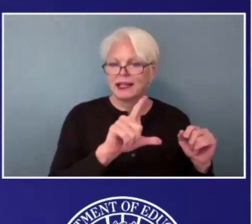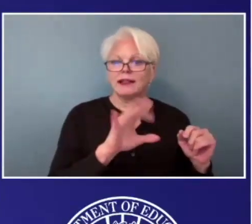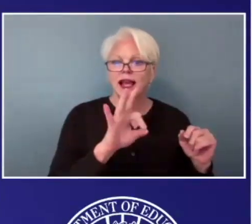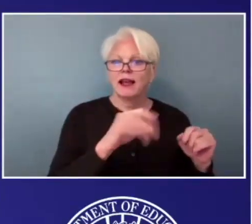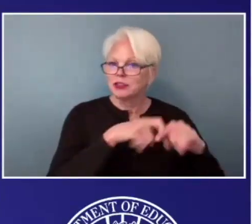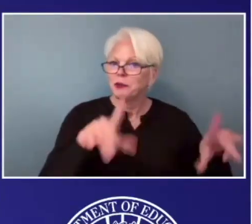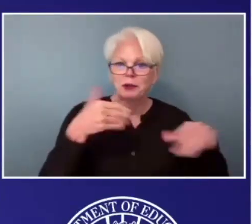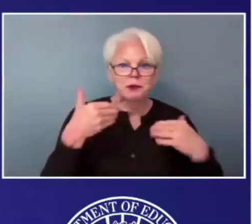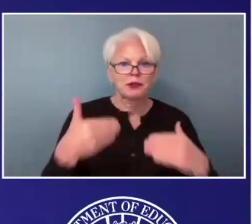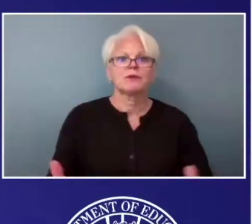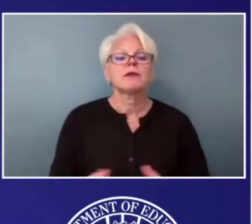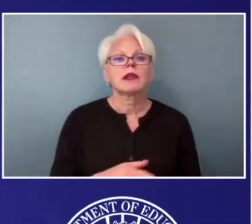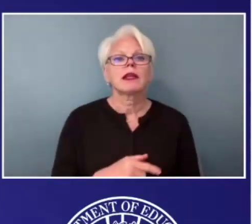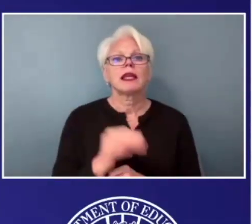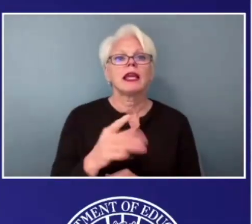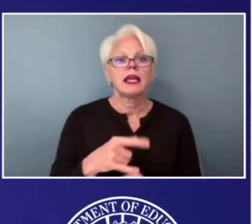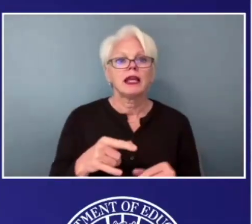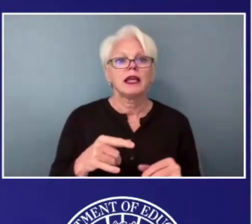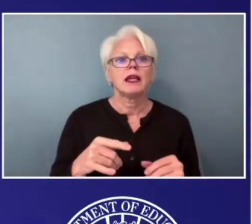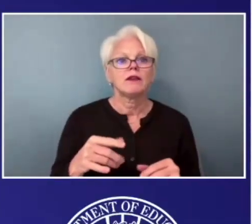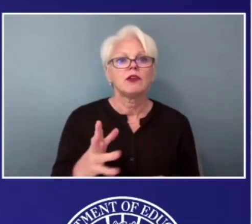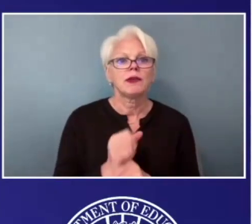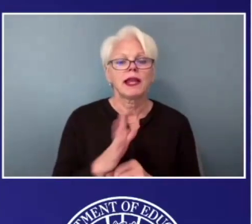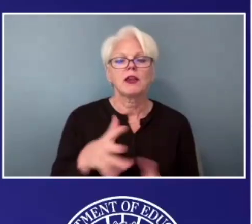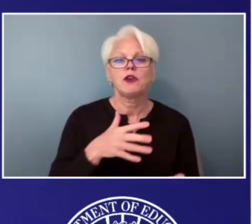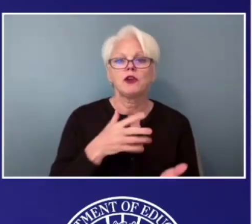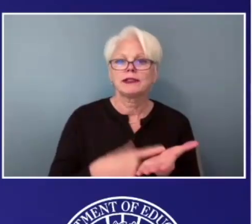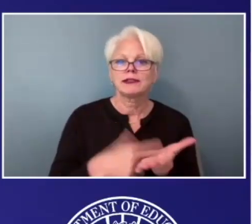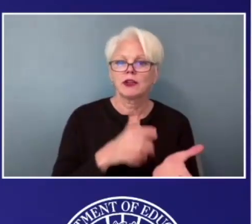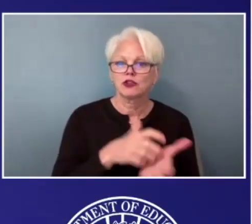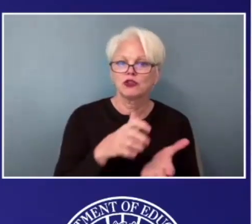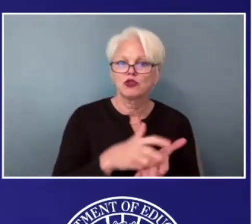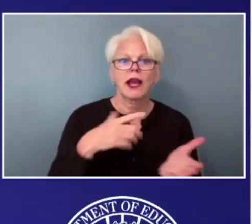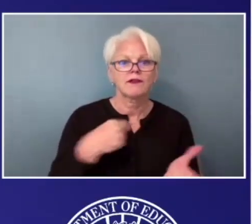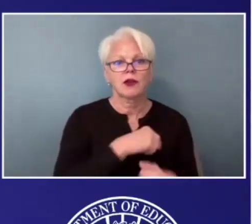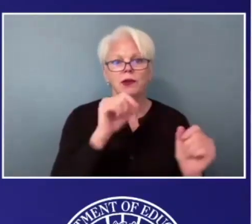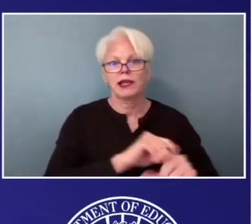If you could get out your discussion draft and we could put the text back up on the screen, please.